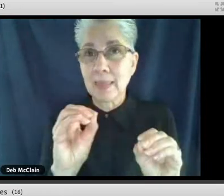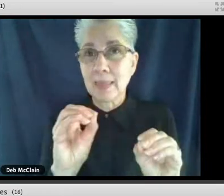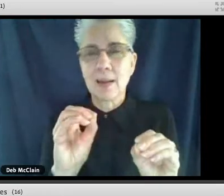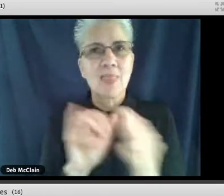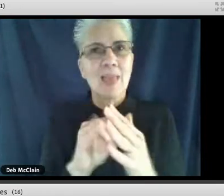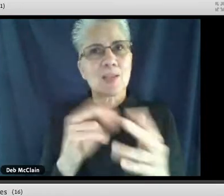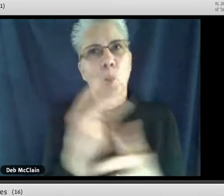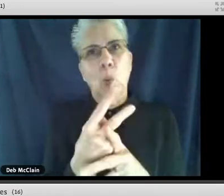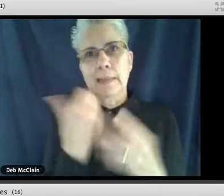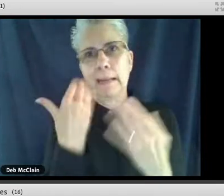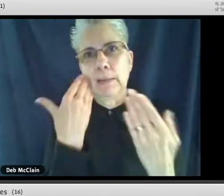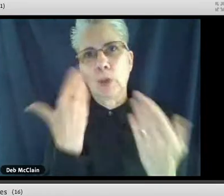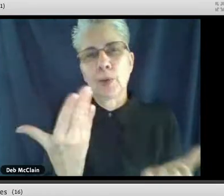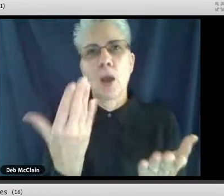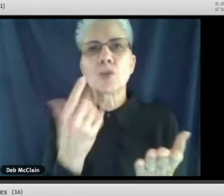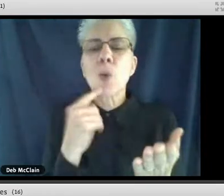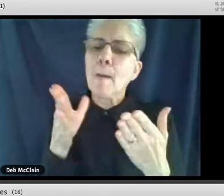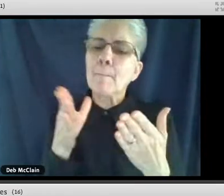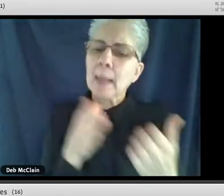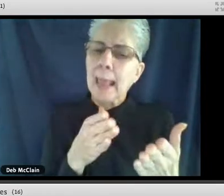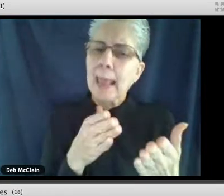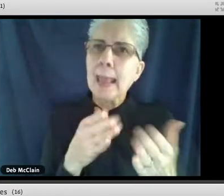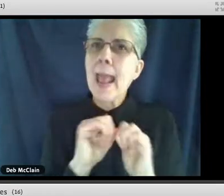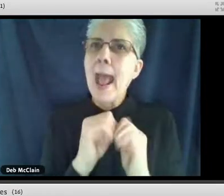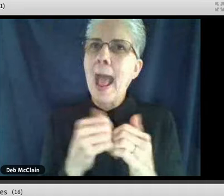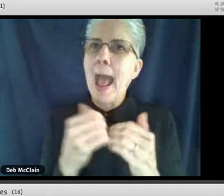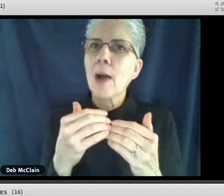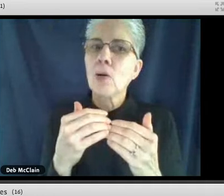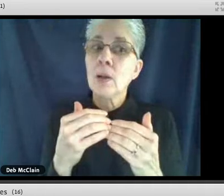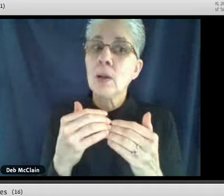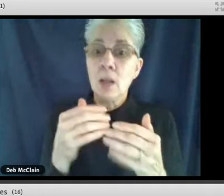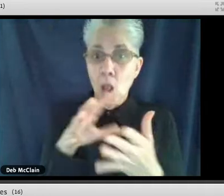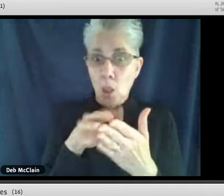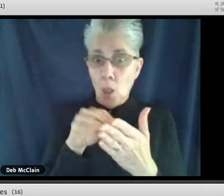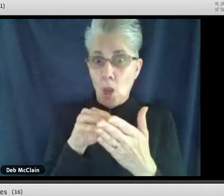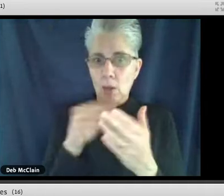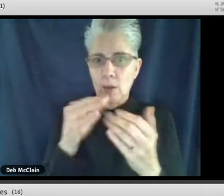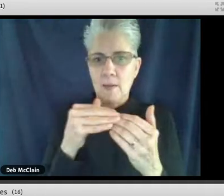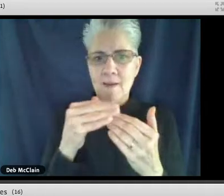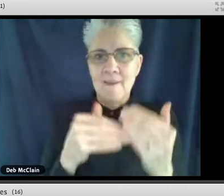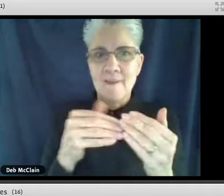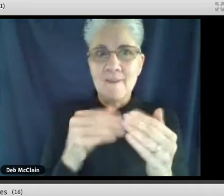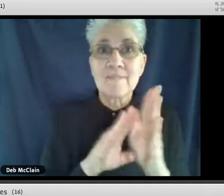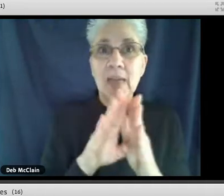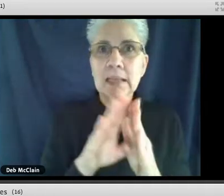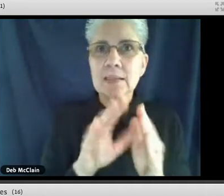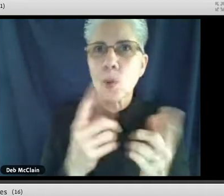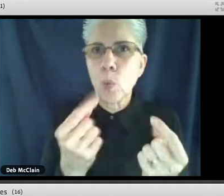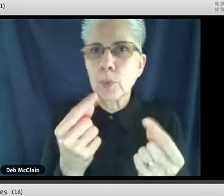So have a plan of attack for fixing the things afterwards. Bebe is saying... sharing an article,